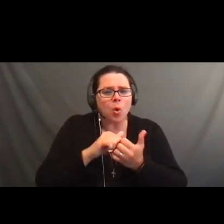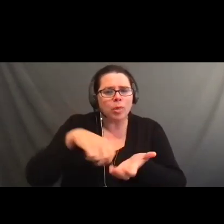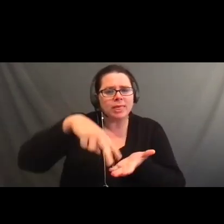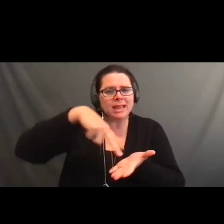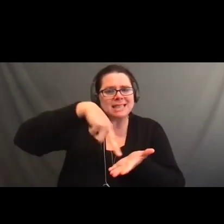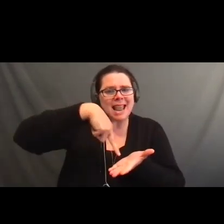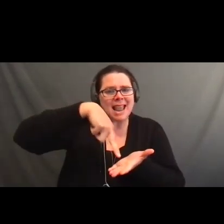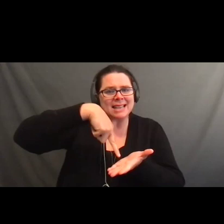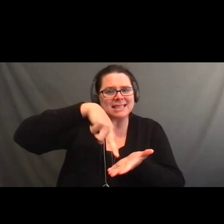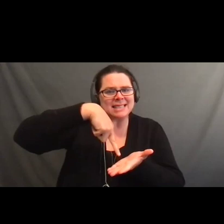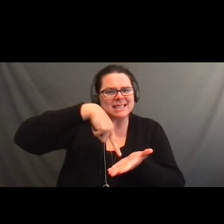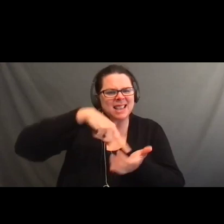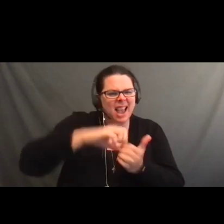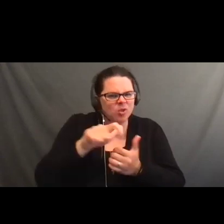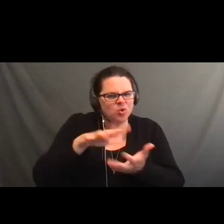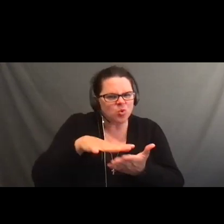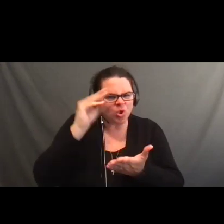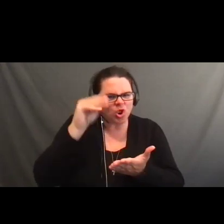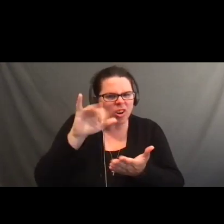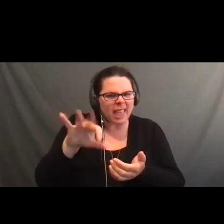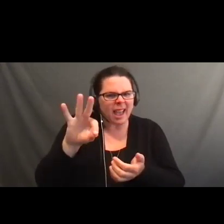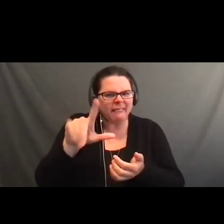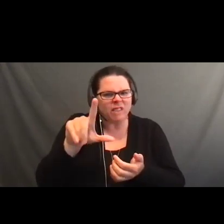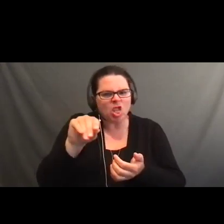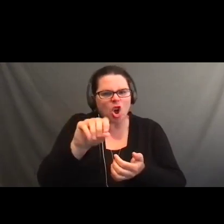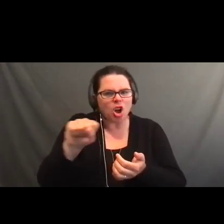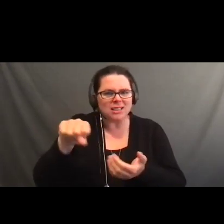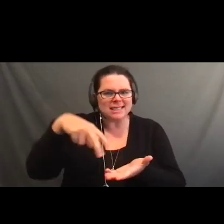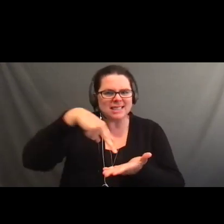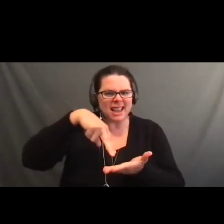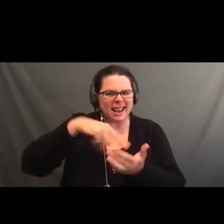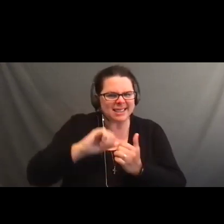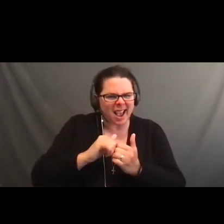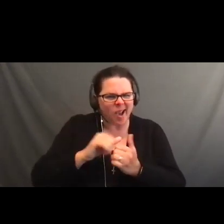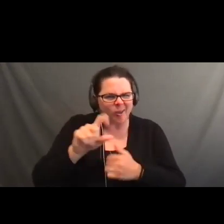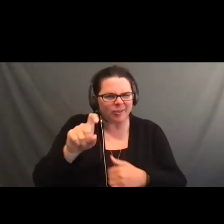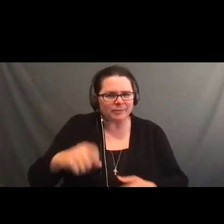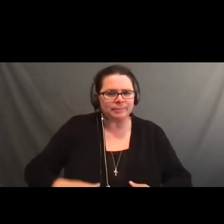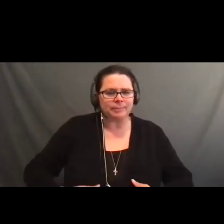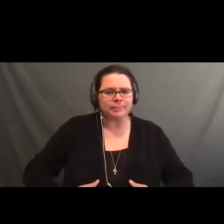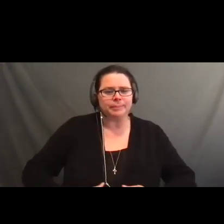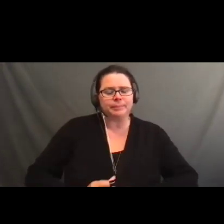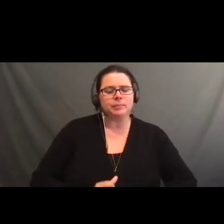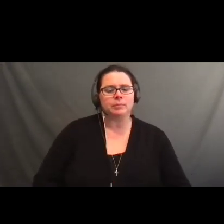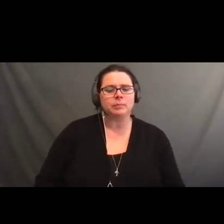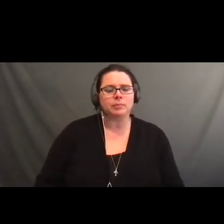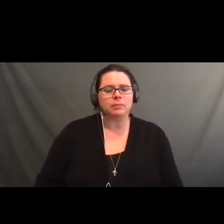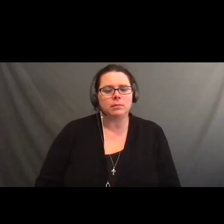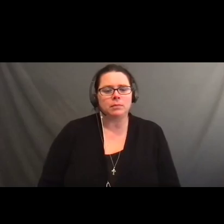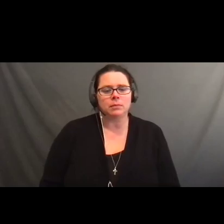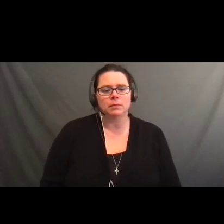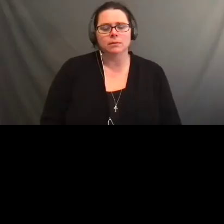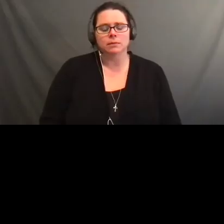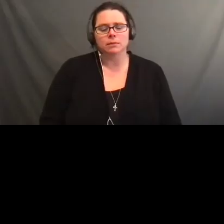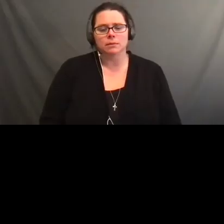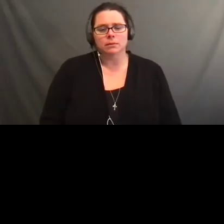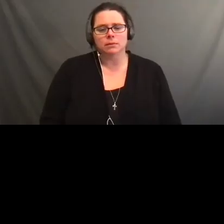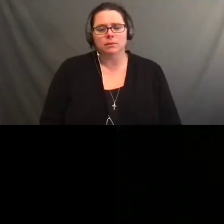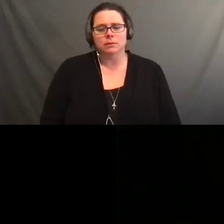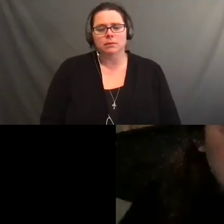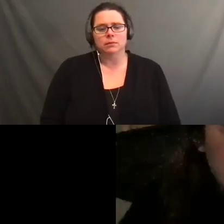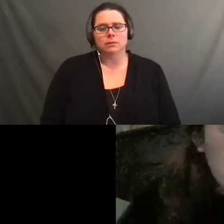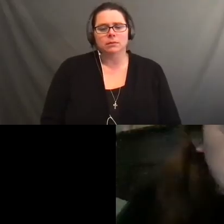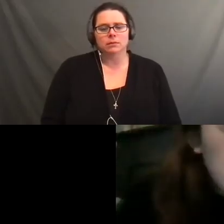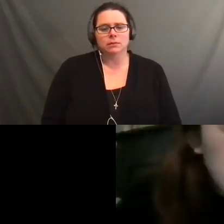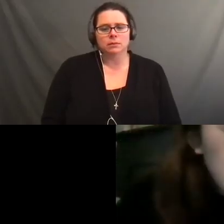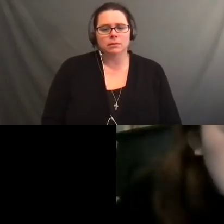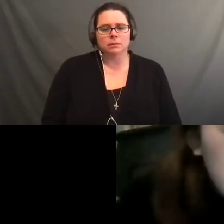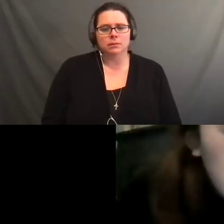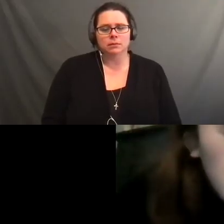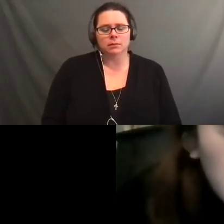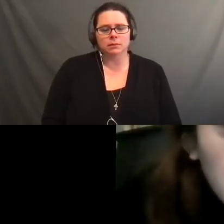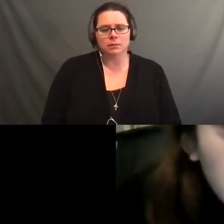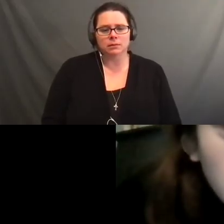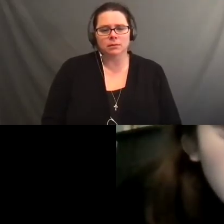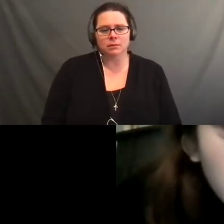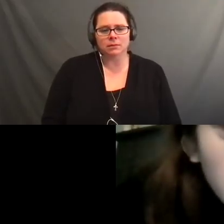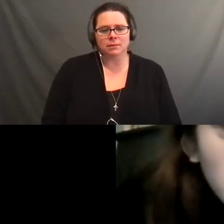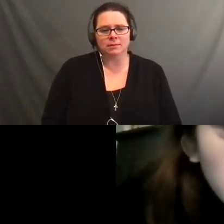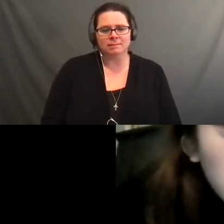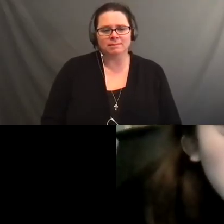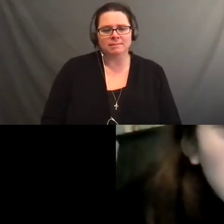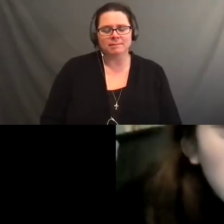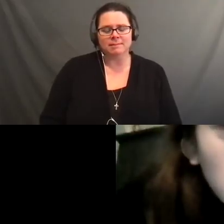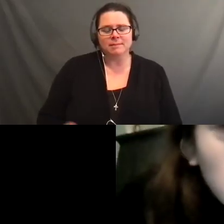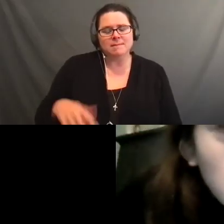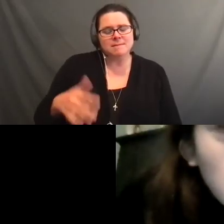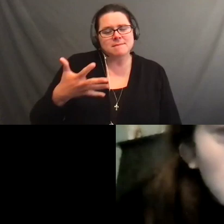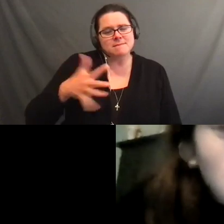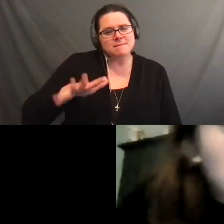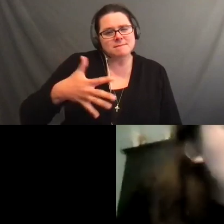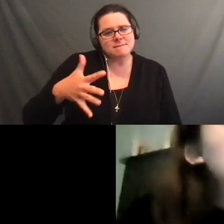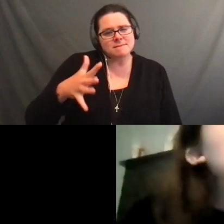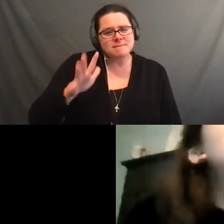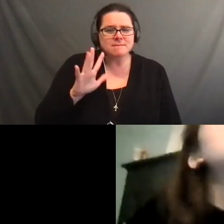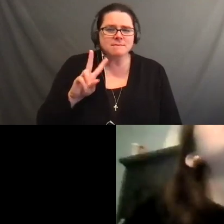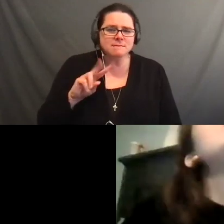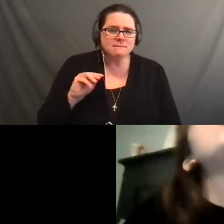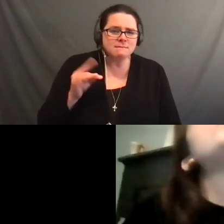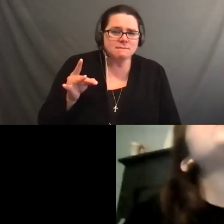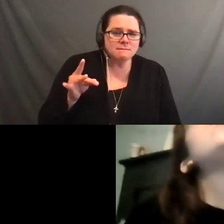So how to do the dance, the Floss. >> Zack: I think back in 2018 or '19, I don't